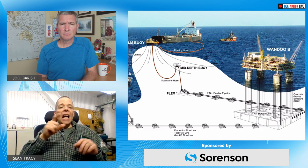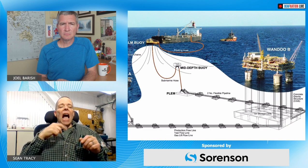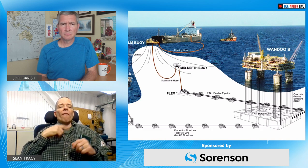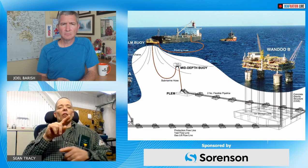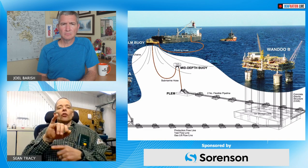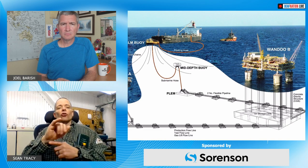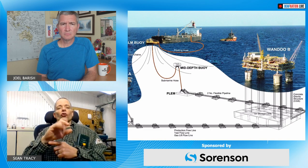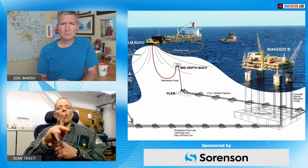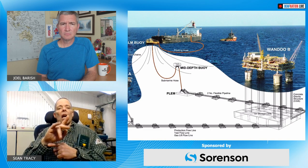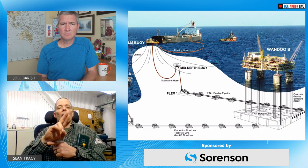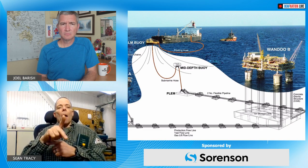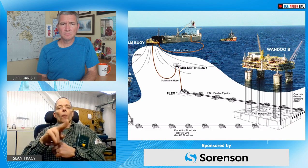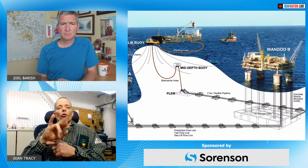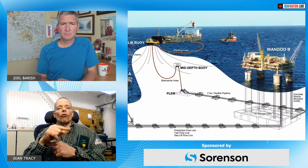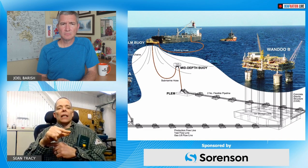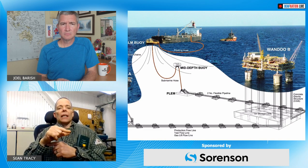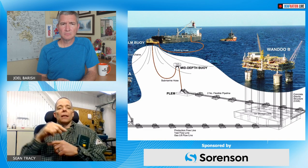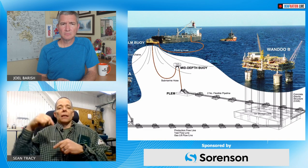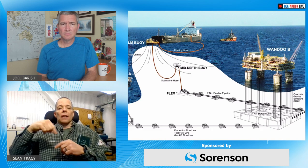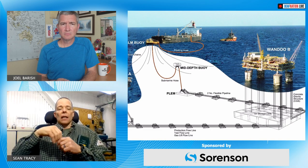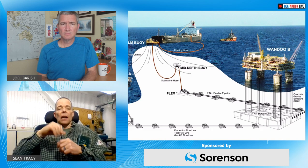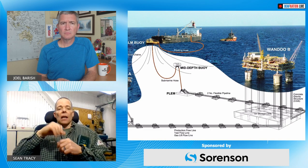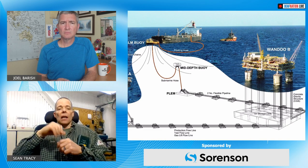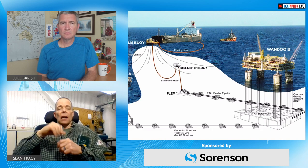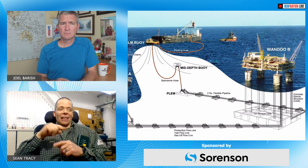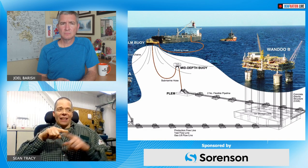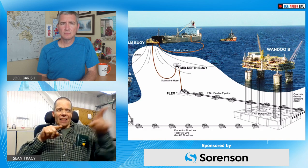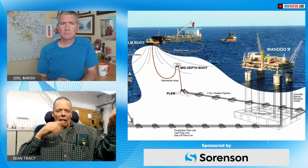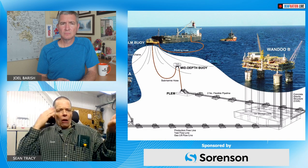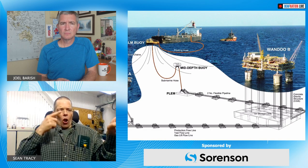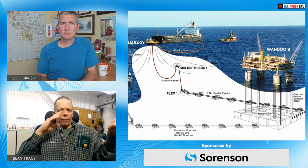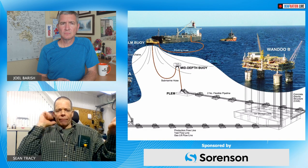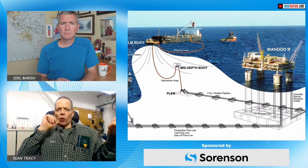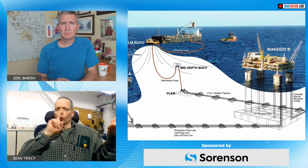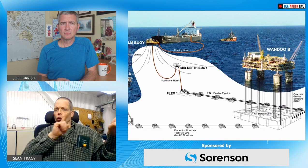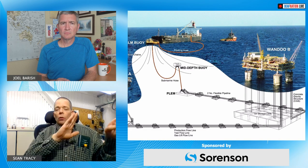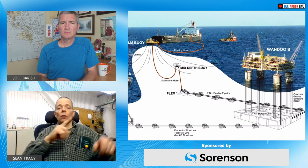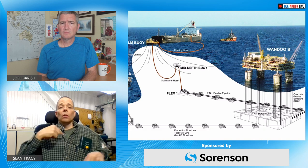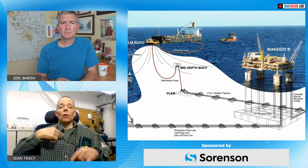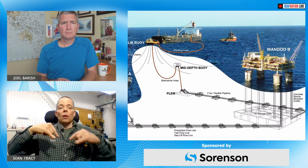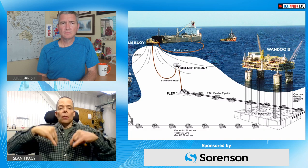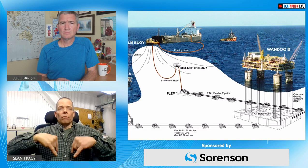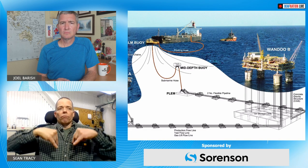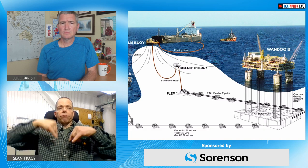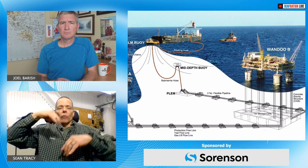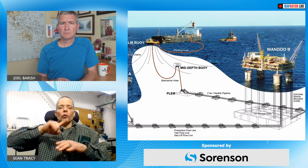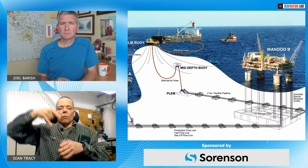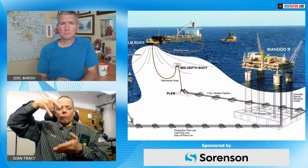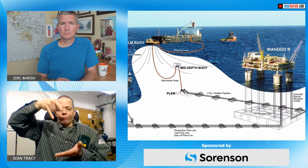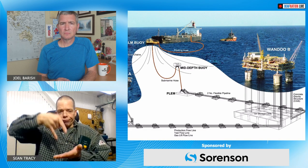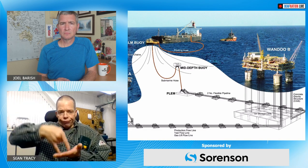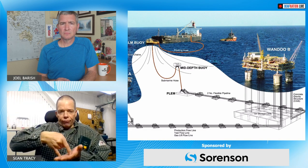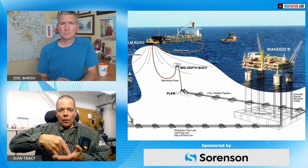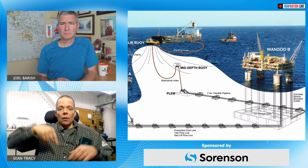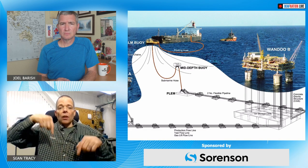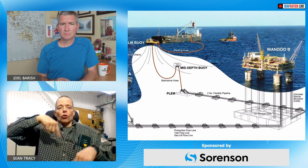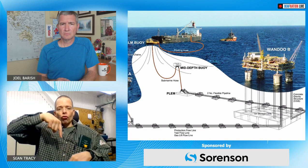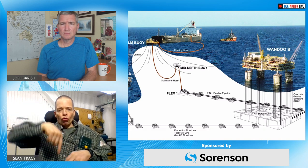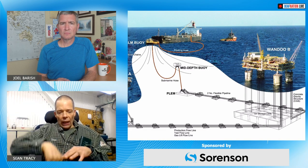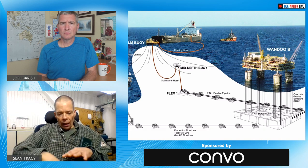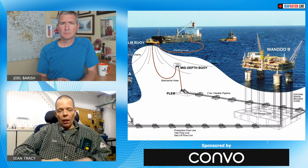Then they use trick up rigs to drill down and